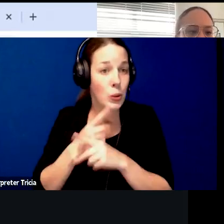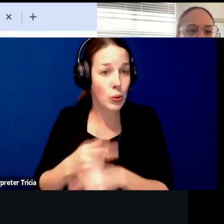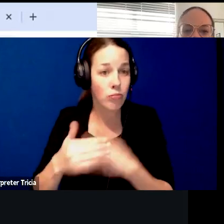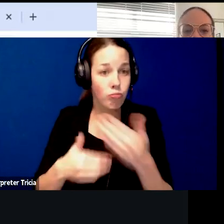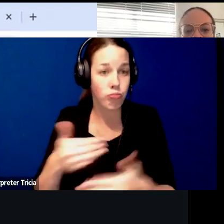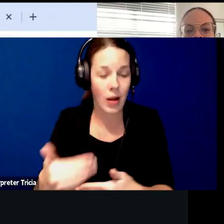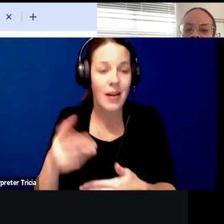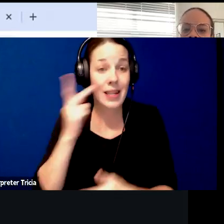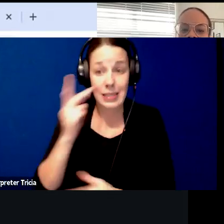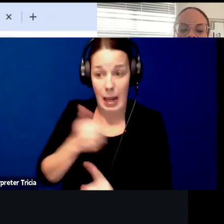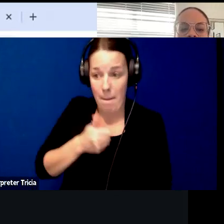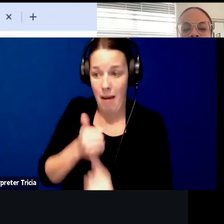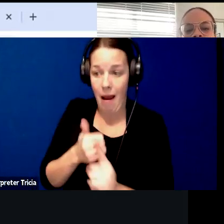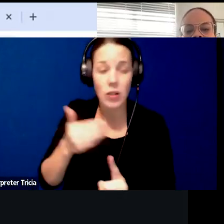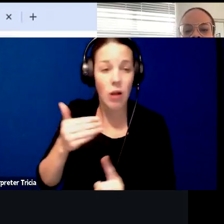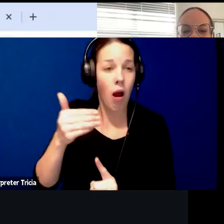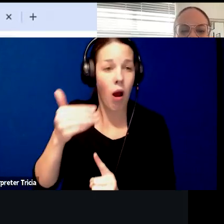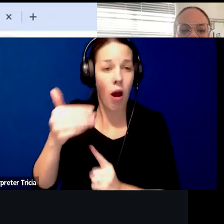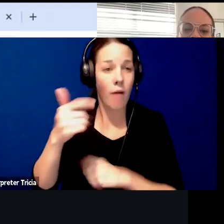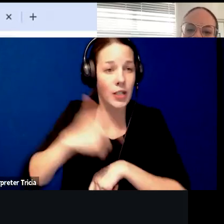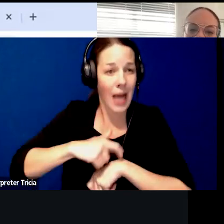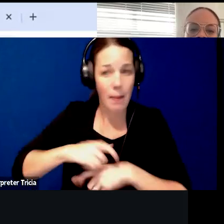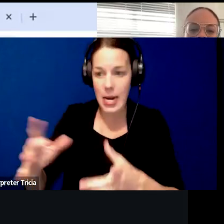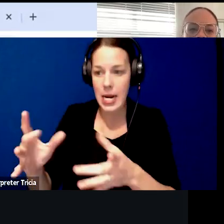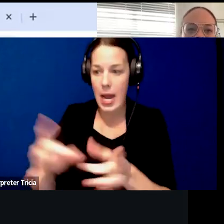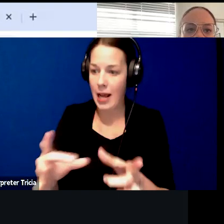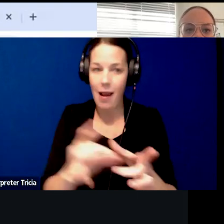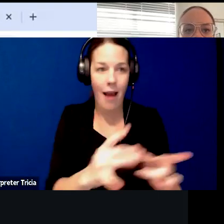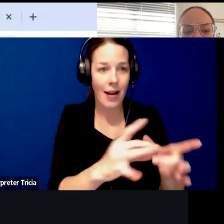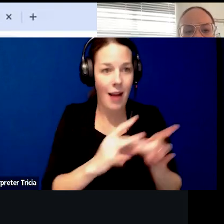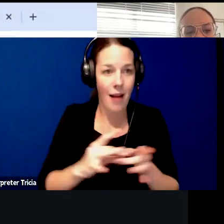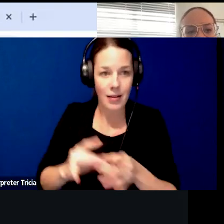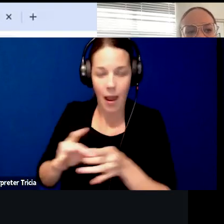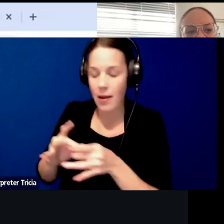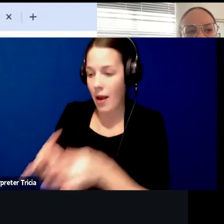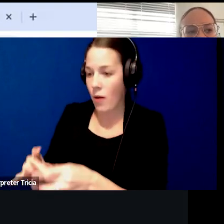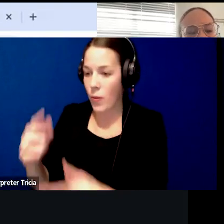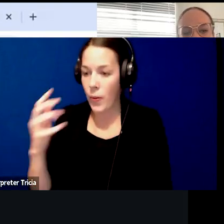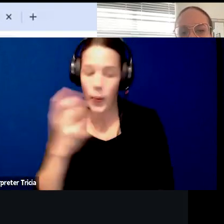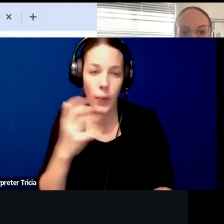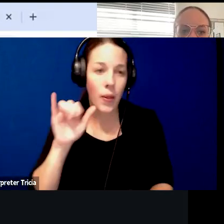the impact over time and connecting folks together in that way, it was thrilling.